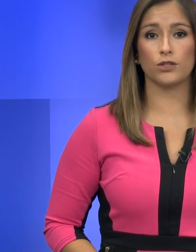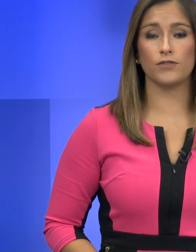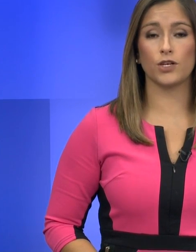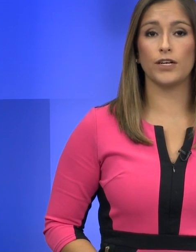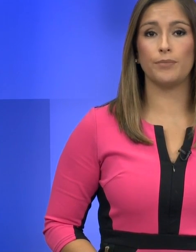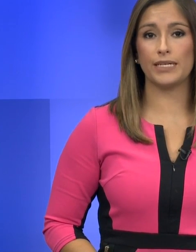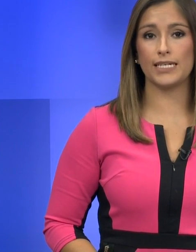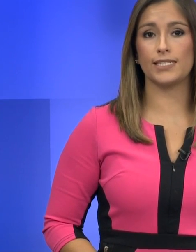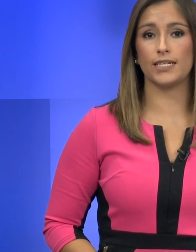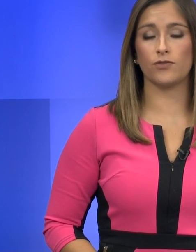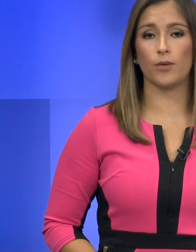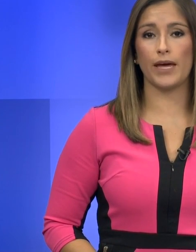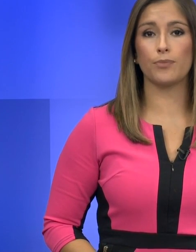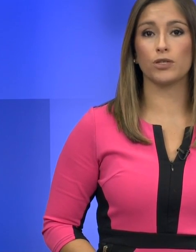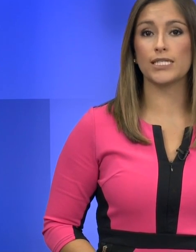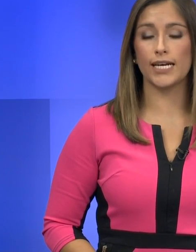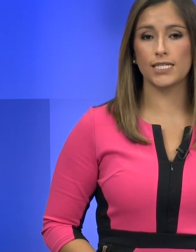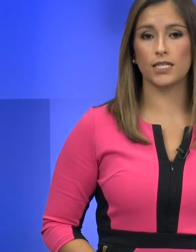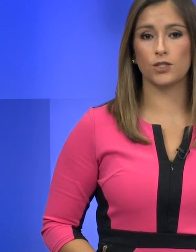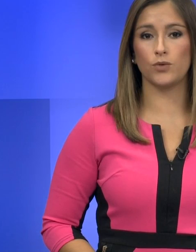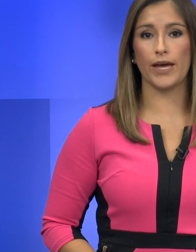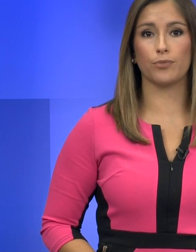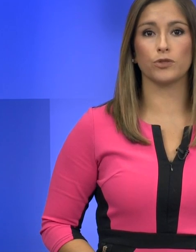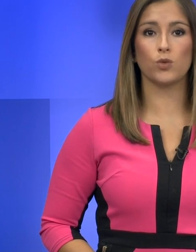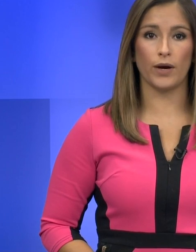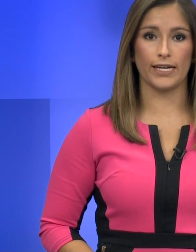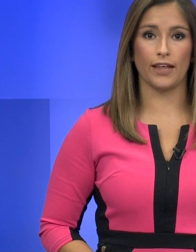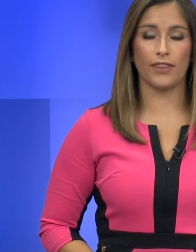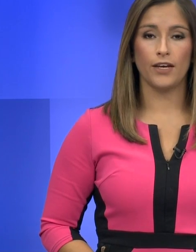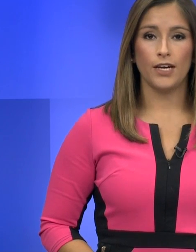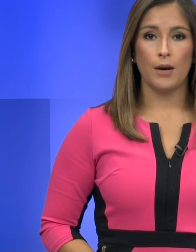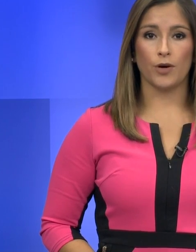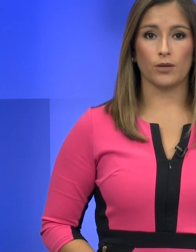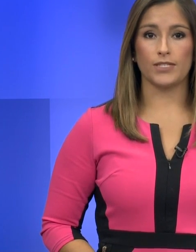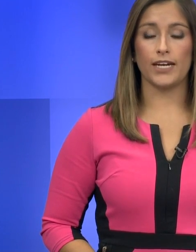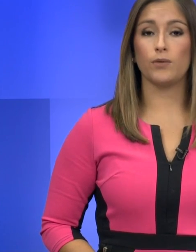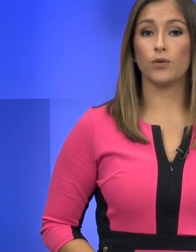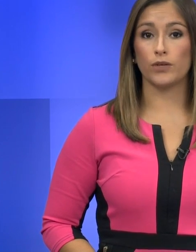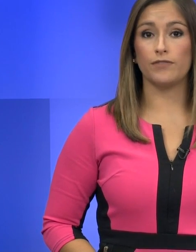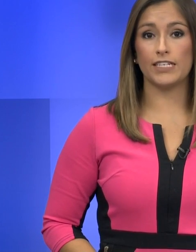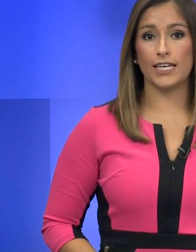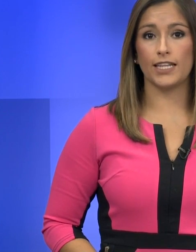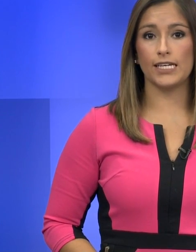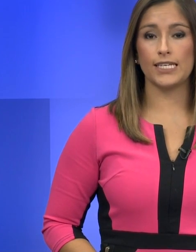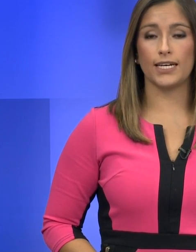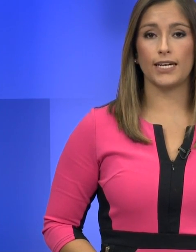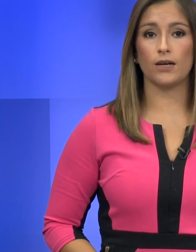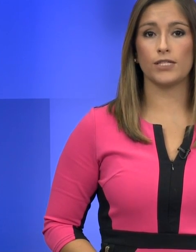BURGUM SIGNED IN RECENT WEEKS -- EXTENDING THE CLOSURE OF CERTAIN BUSINESSES FROM APRIL 6TH TO APRIL 20TH. BURGUM SAID HE WILL